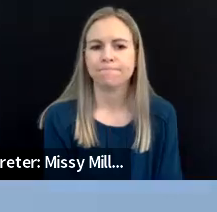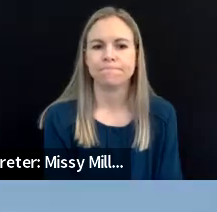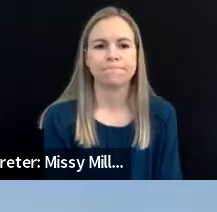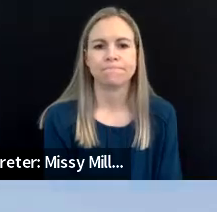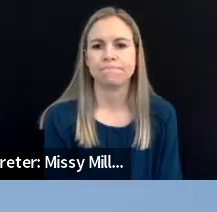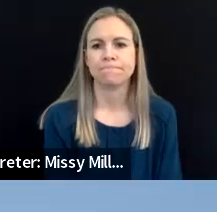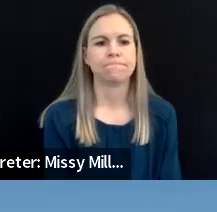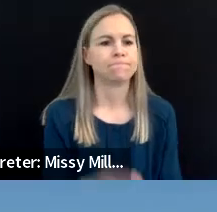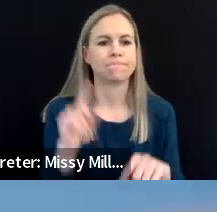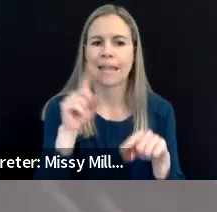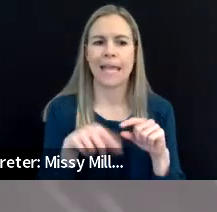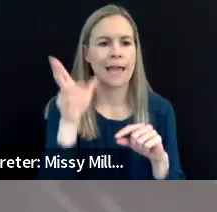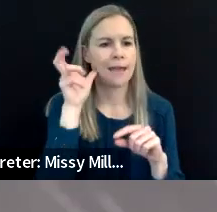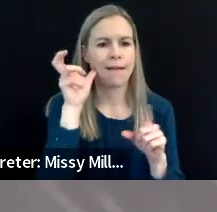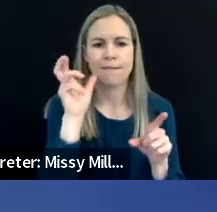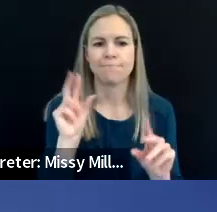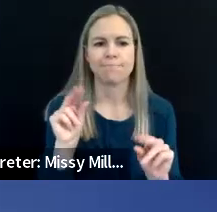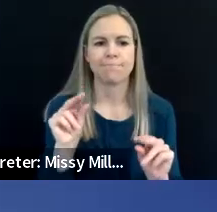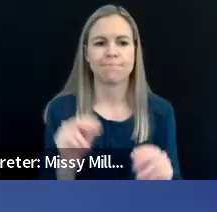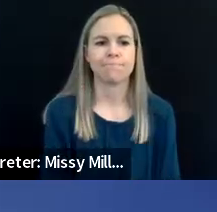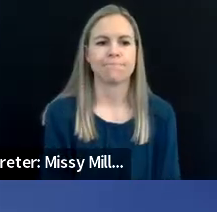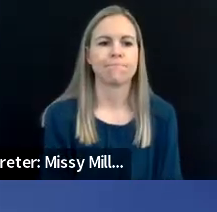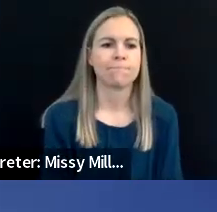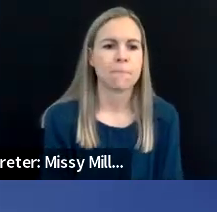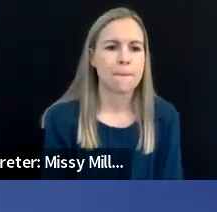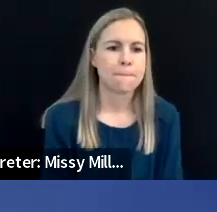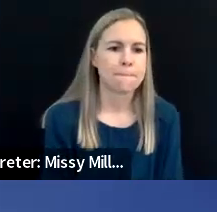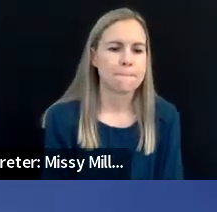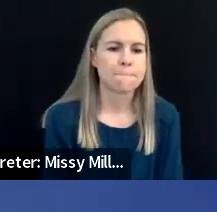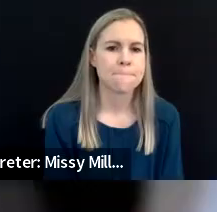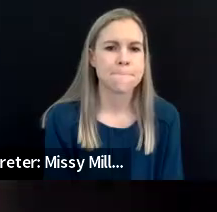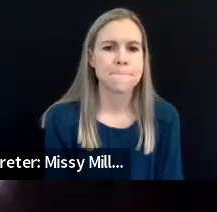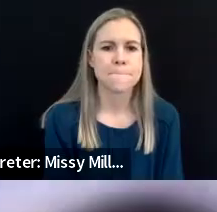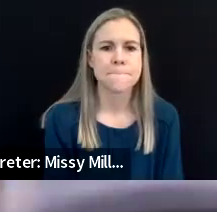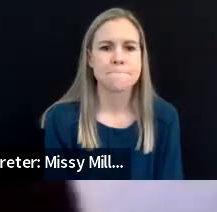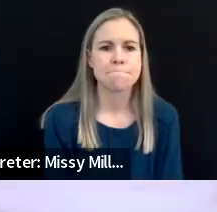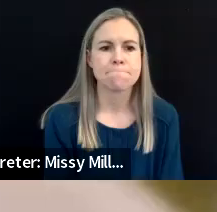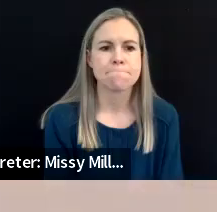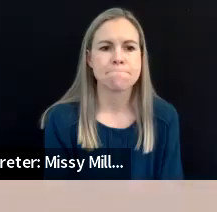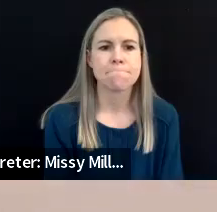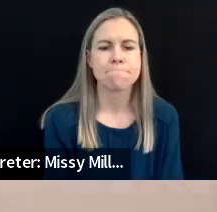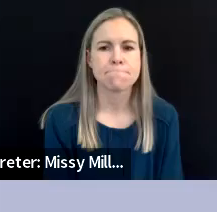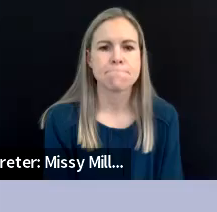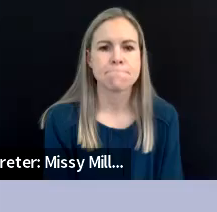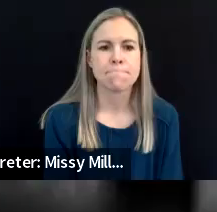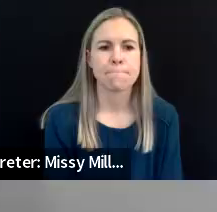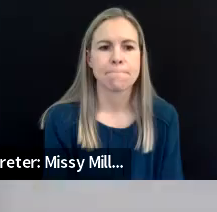Walt: We cannot hear it. Dr. Dillahunt: Okay. Well um.